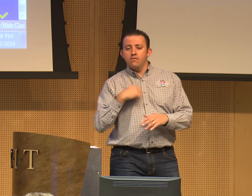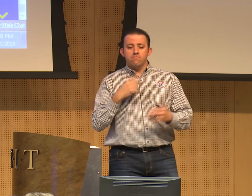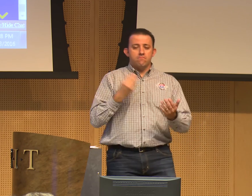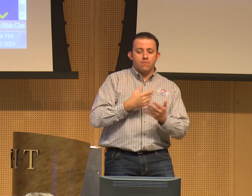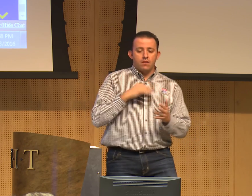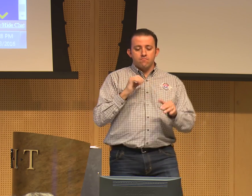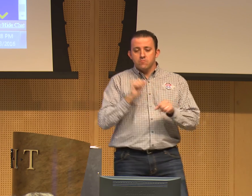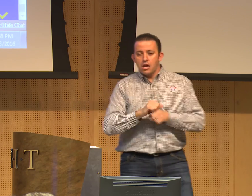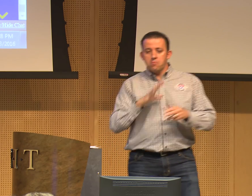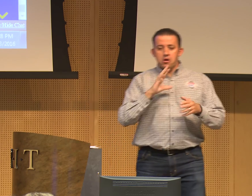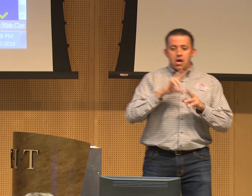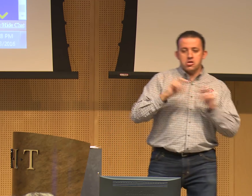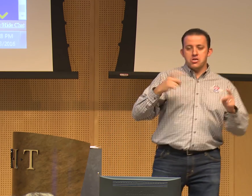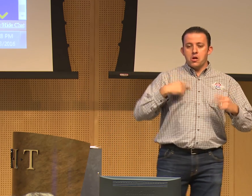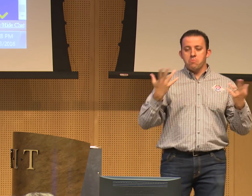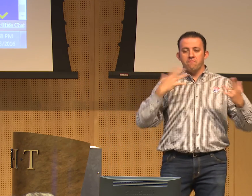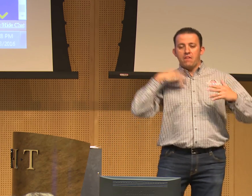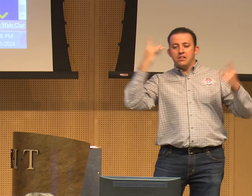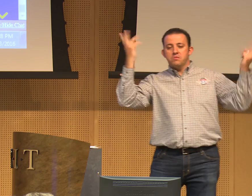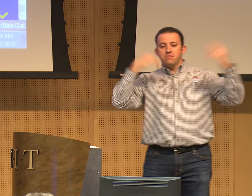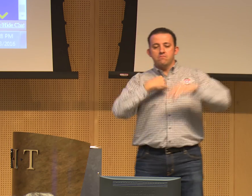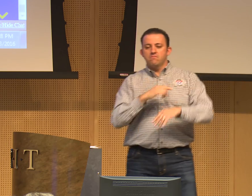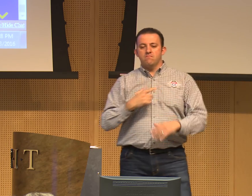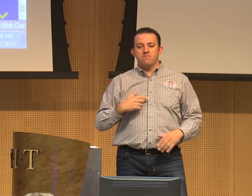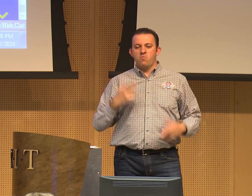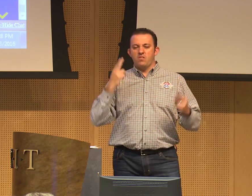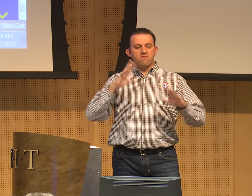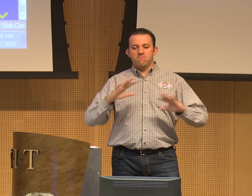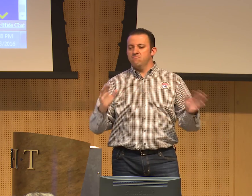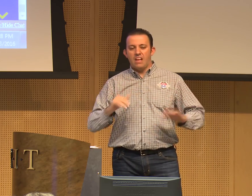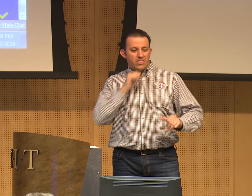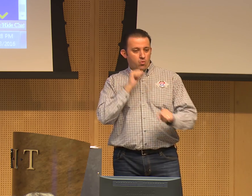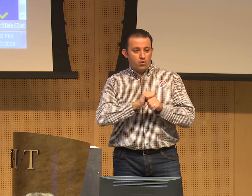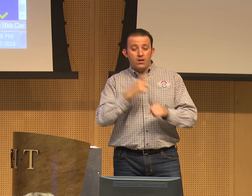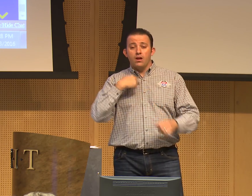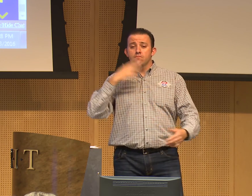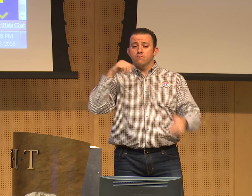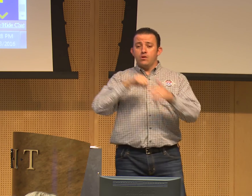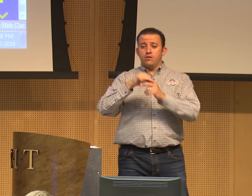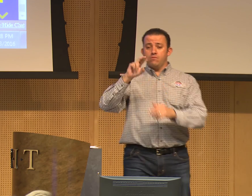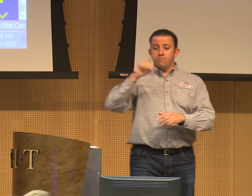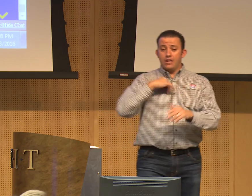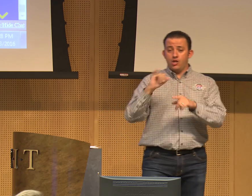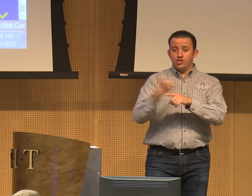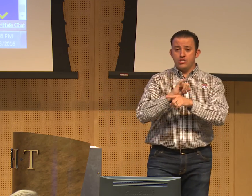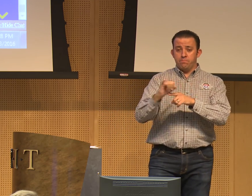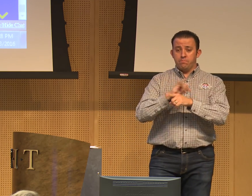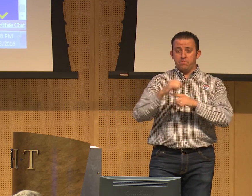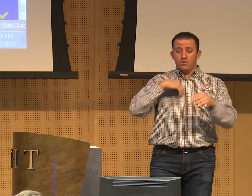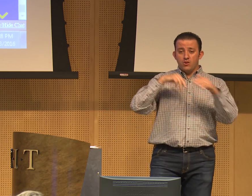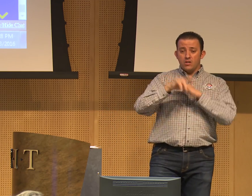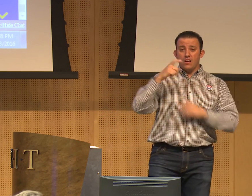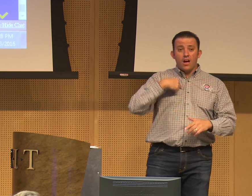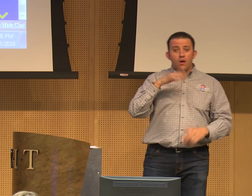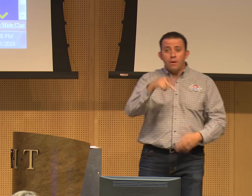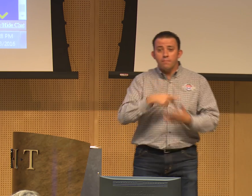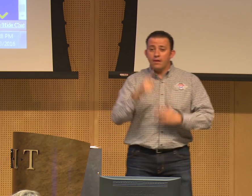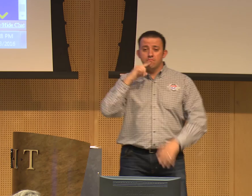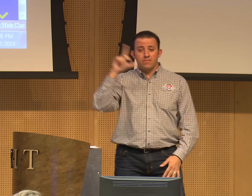you know, like, "I have a job. I've got a career. I'm pretty established," but that's not it, right? When I got into my internship, he was like,